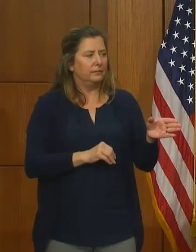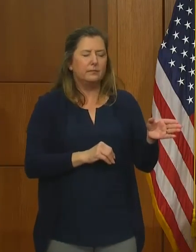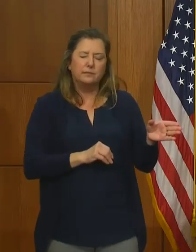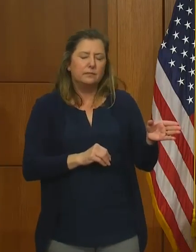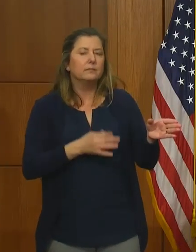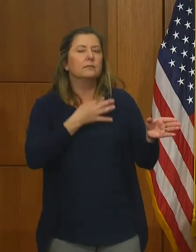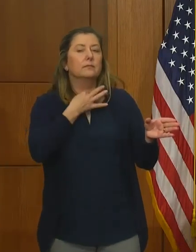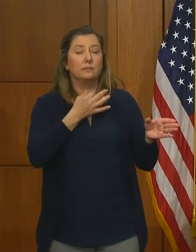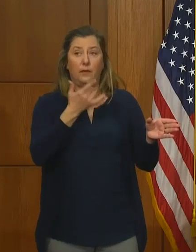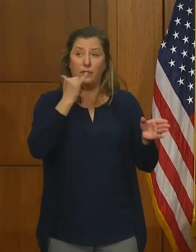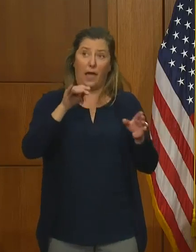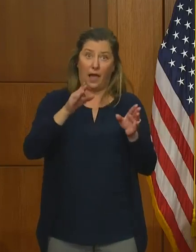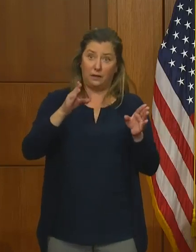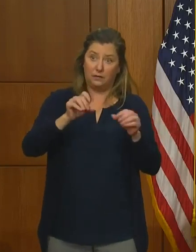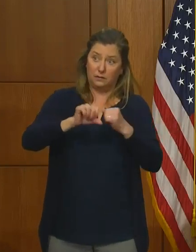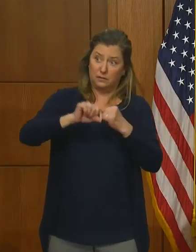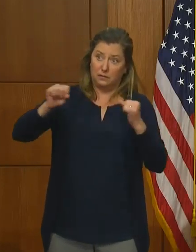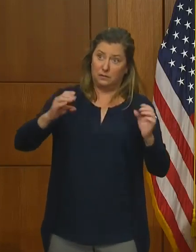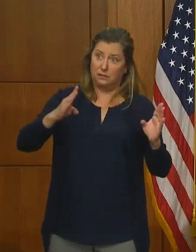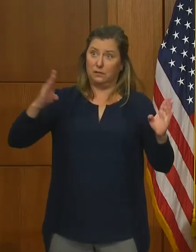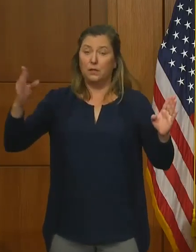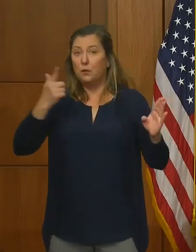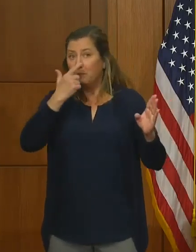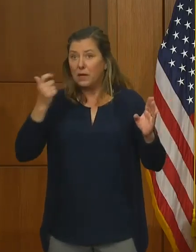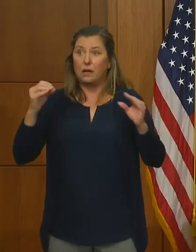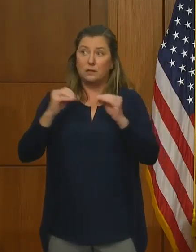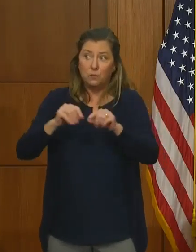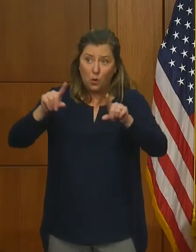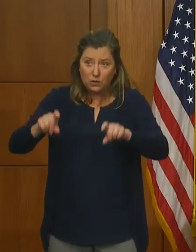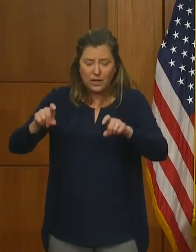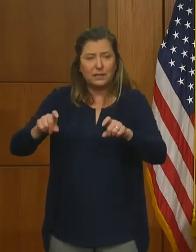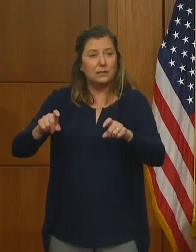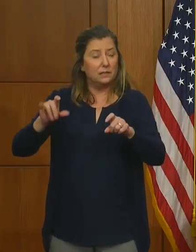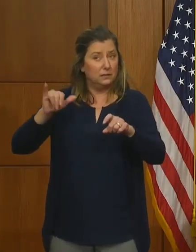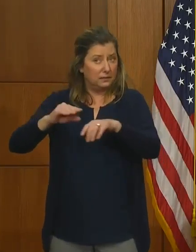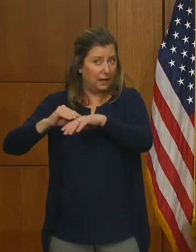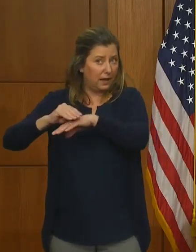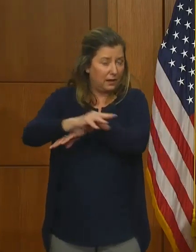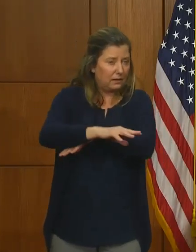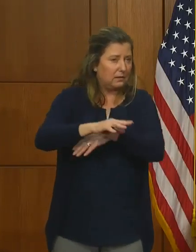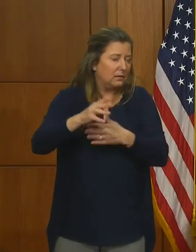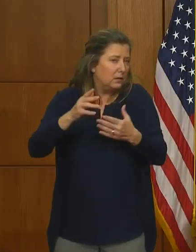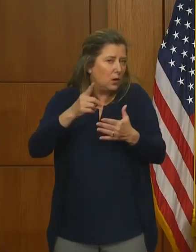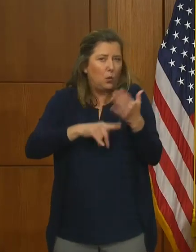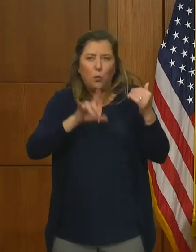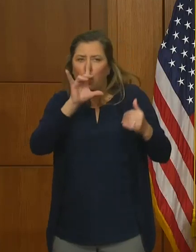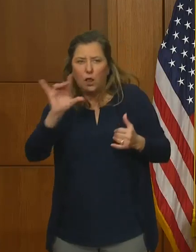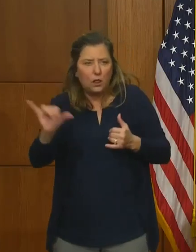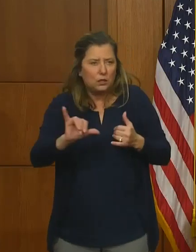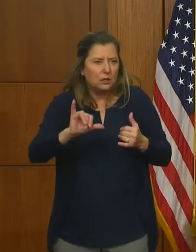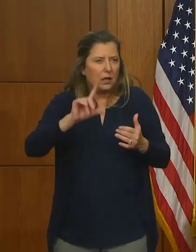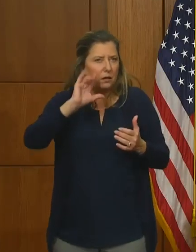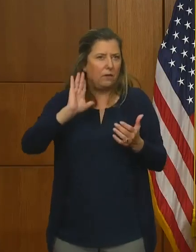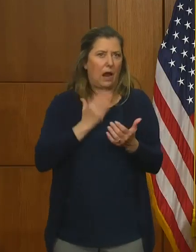TO DOUBLE. WHICH IS A GOOD THING. DO YOU THINK THAT CAN BE ATTRIBUTED TO THE FACT THAT WE ARE RAMPING UP TESTING LIKE